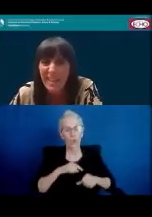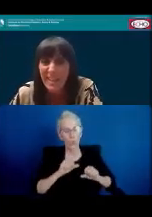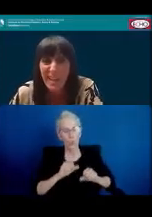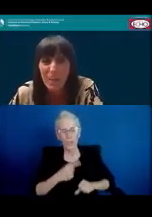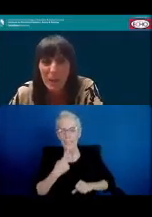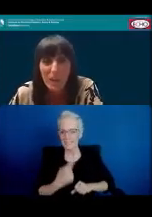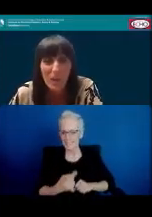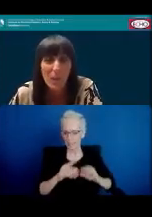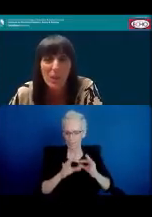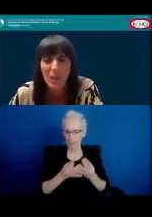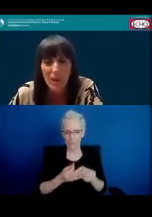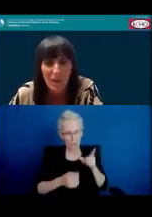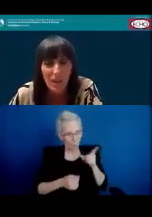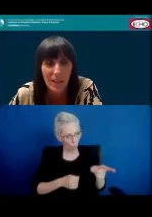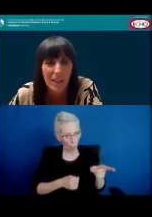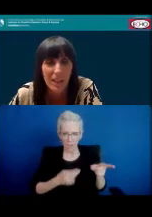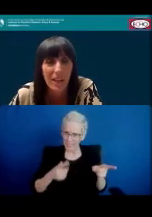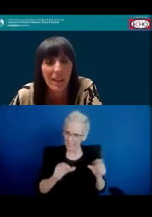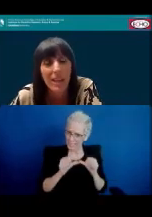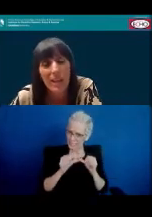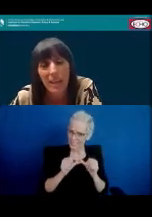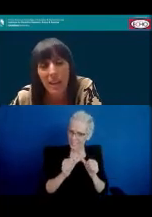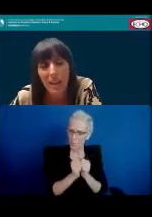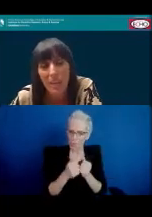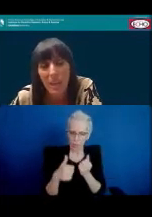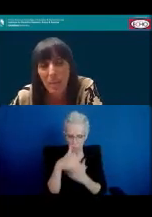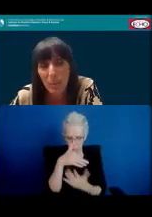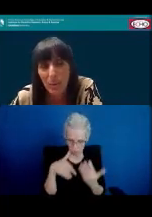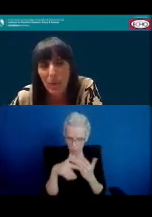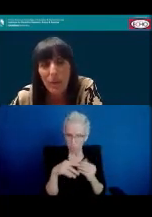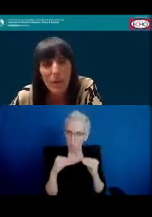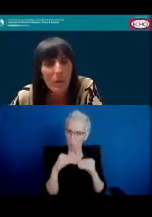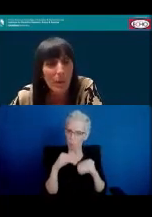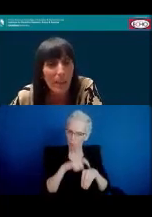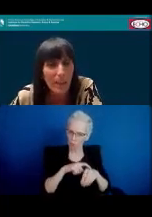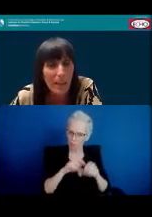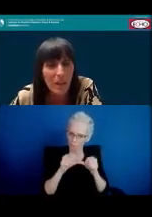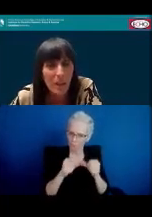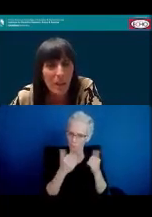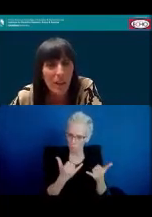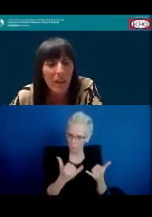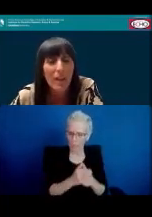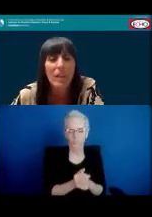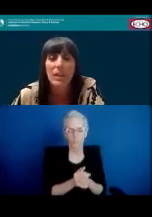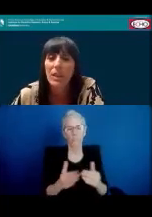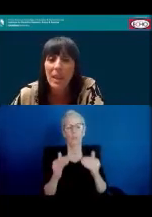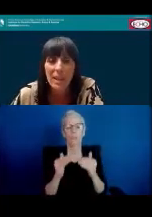stayed with you longer today, improved regulation. Look at